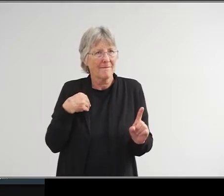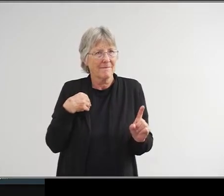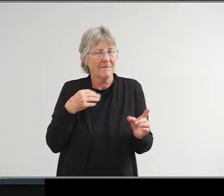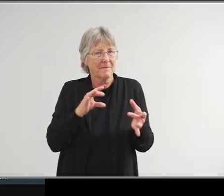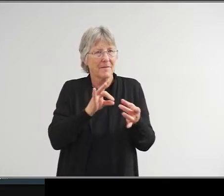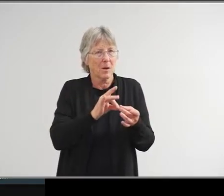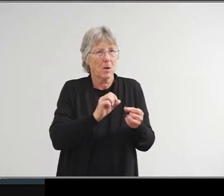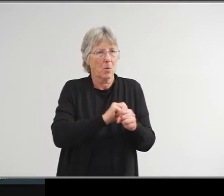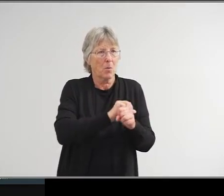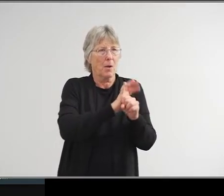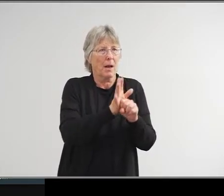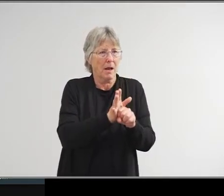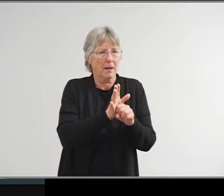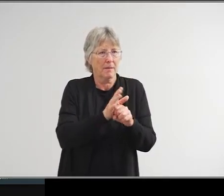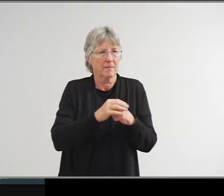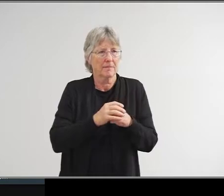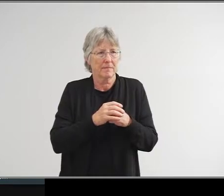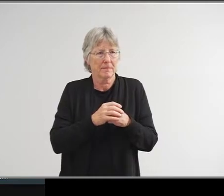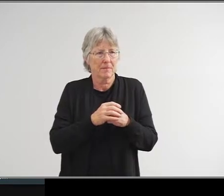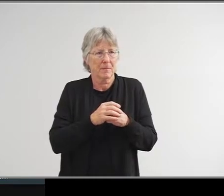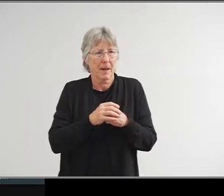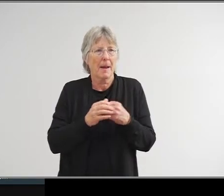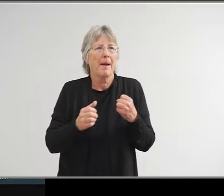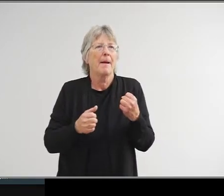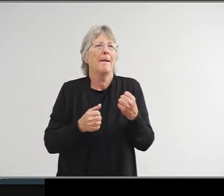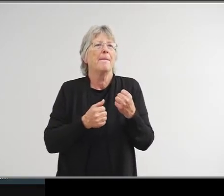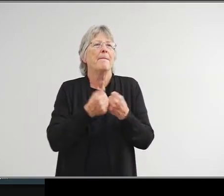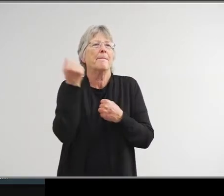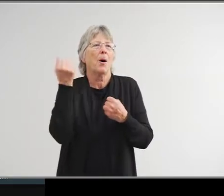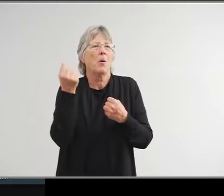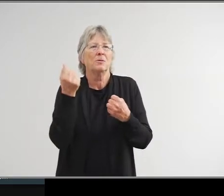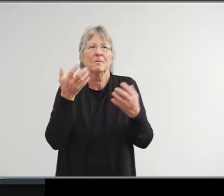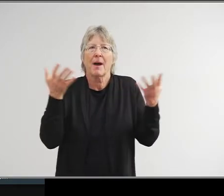is primarily, and I mean majority driven by adults.